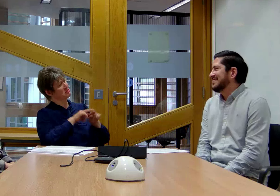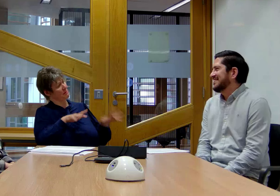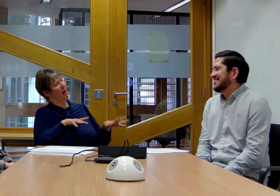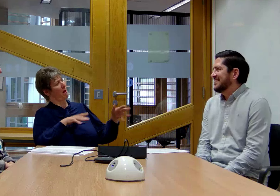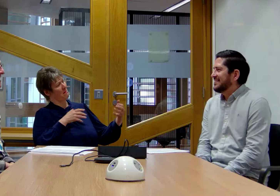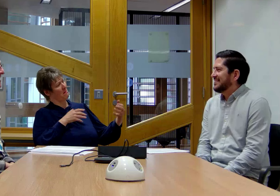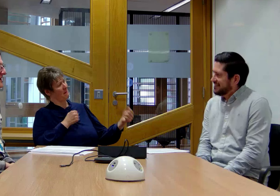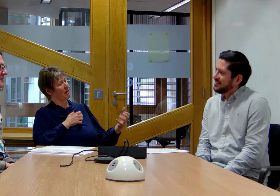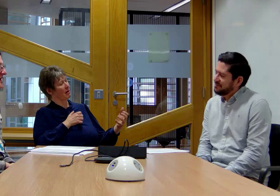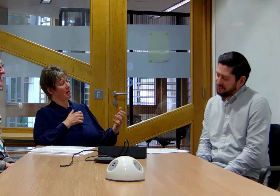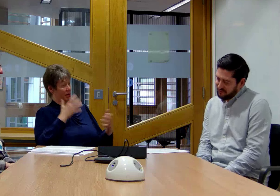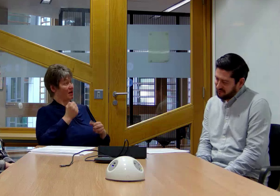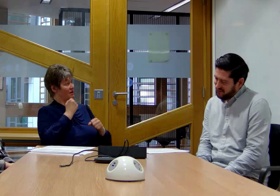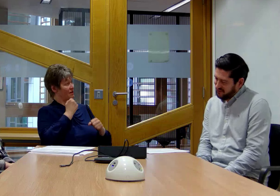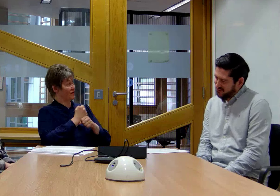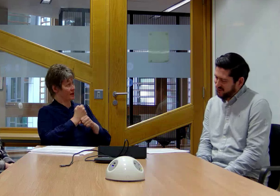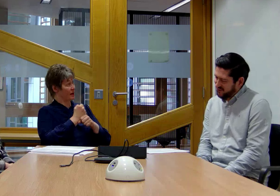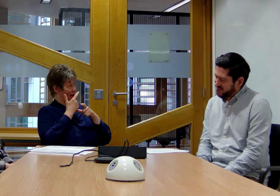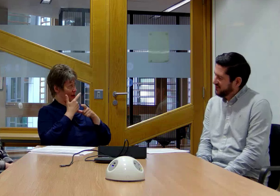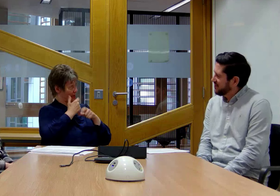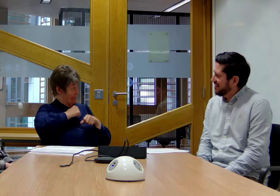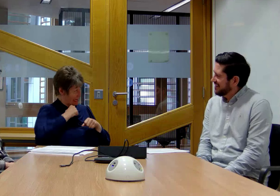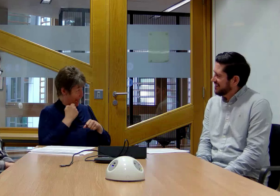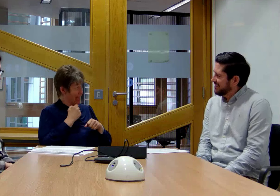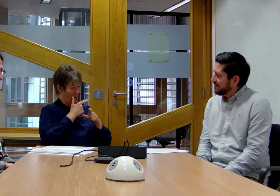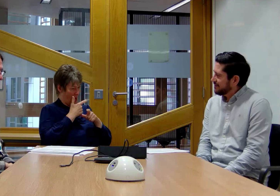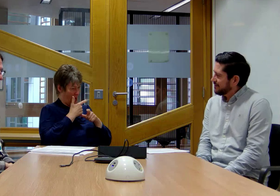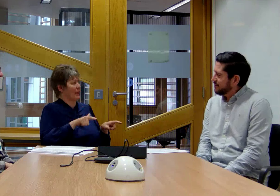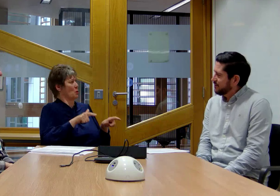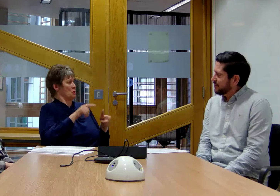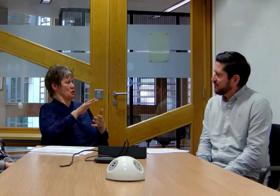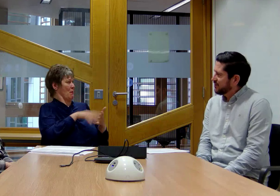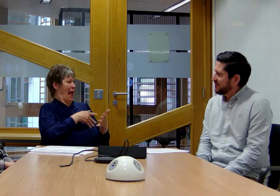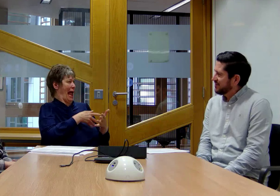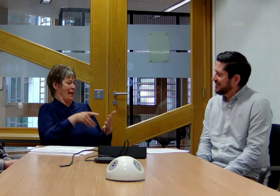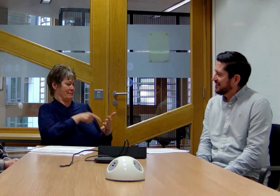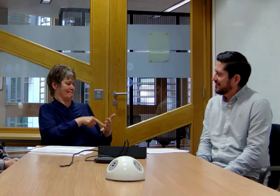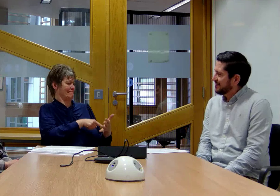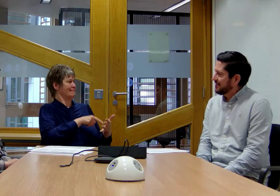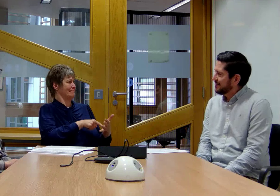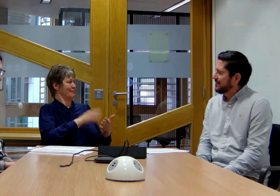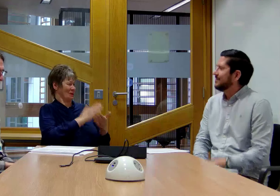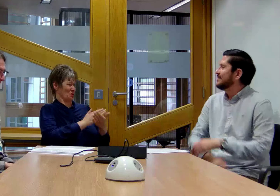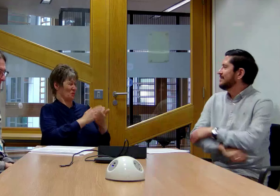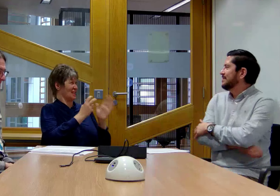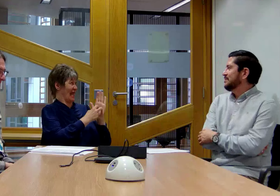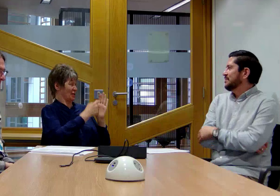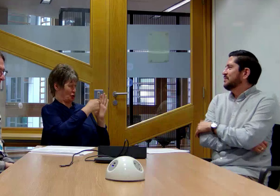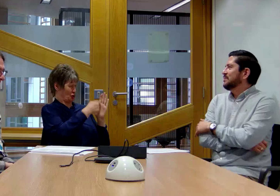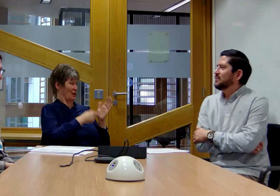Alasdair: Well, my work is very similar to yours. We also have a Gaelic language plan,